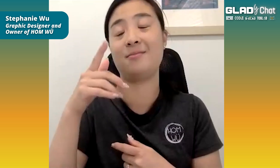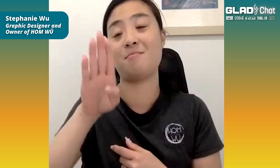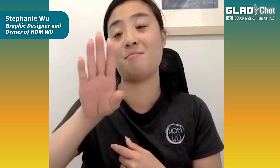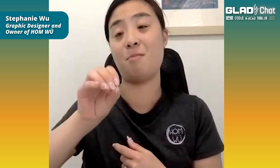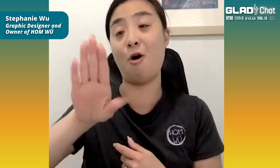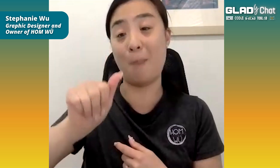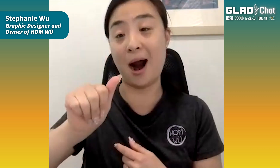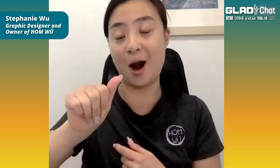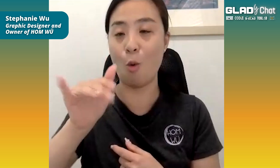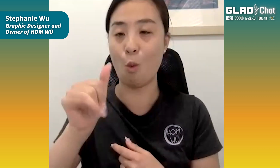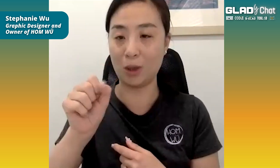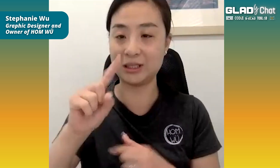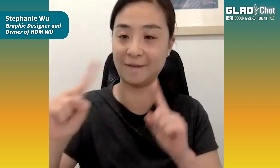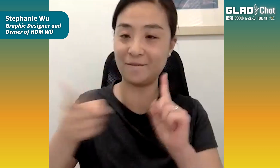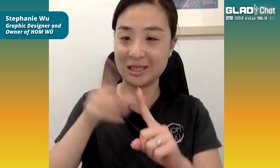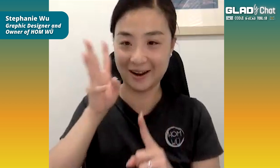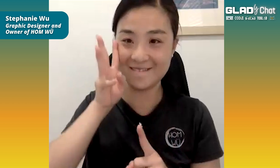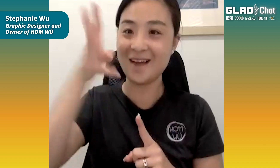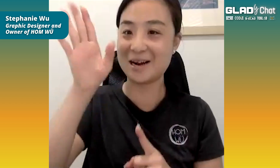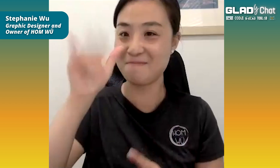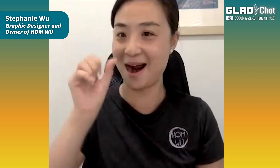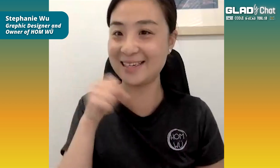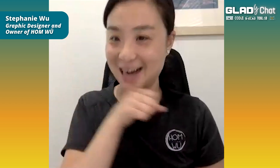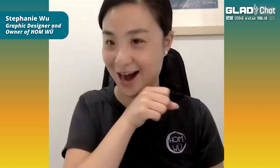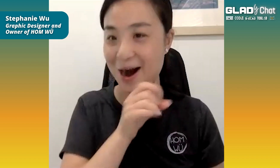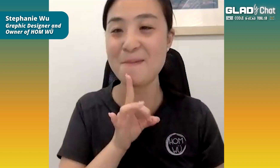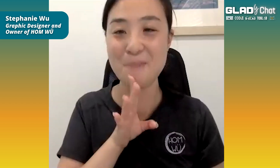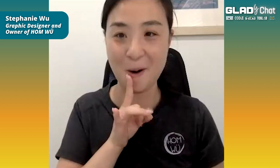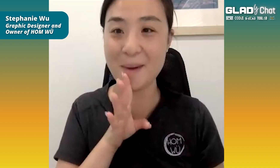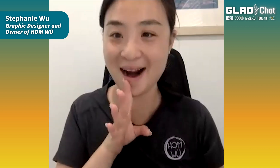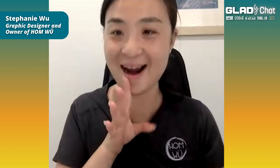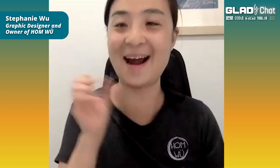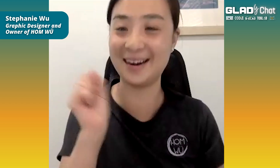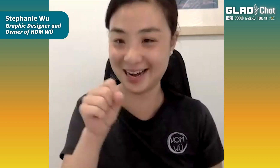Boba was first invented in Taiwan. Yes, boba!